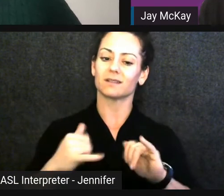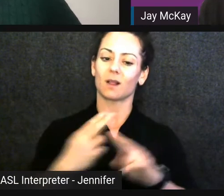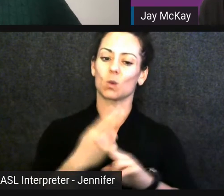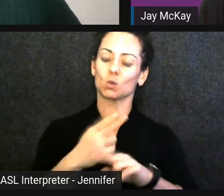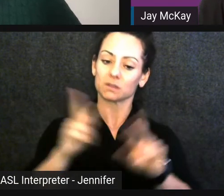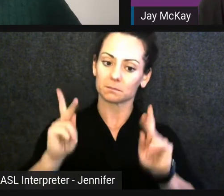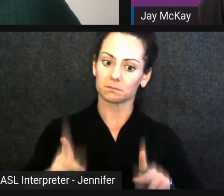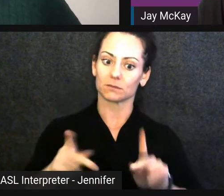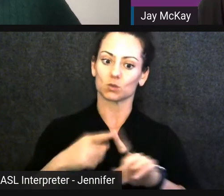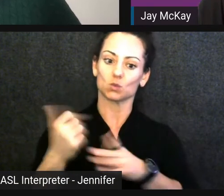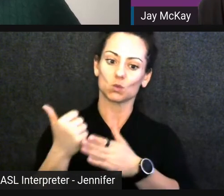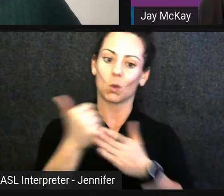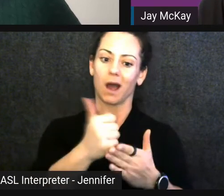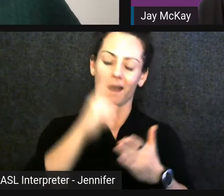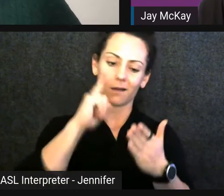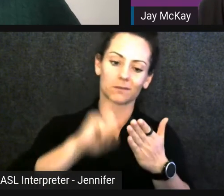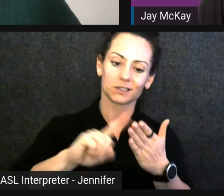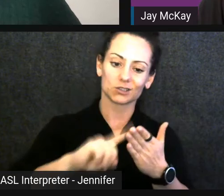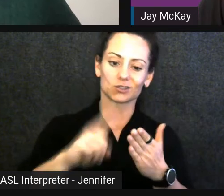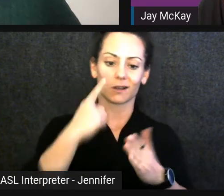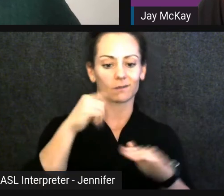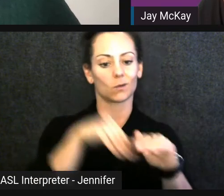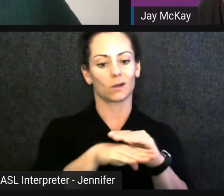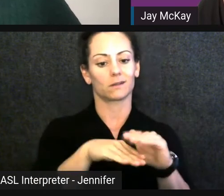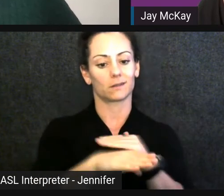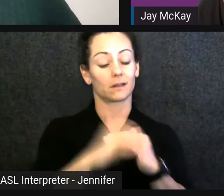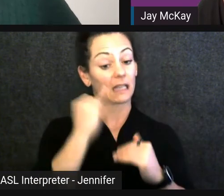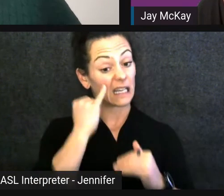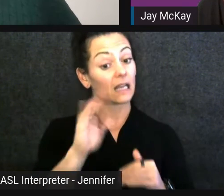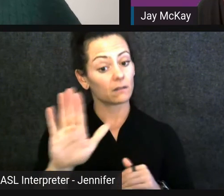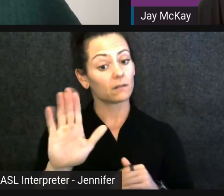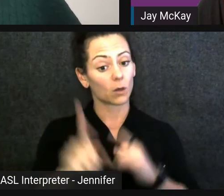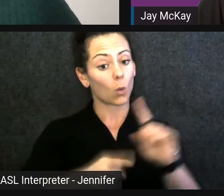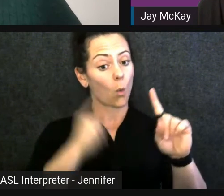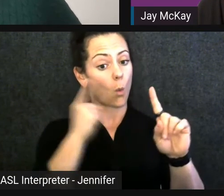I would say it's useful primarily if your goal is to avoid lawsuits,